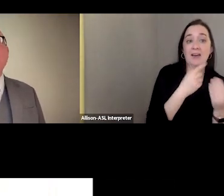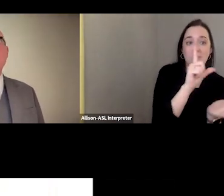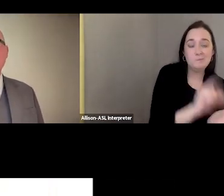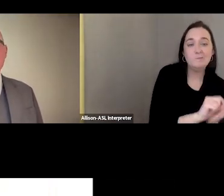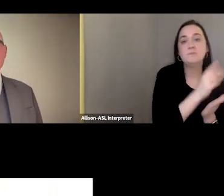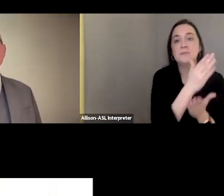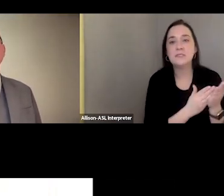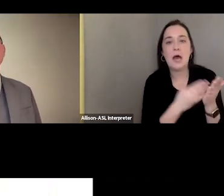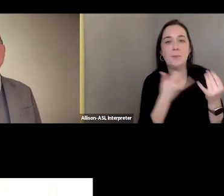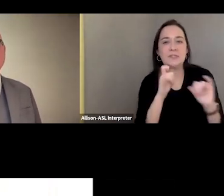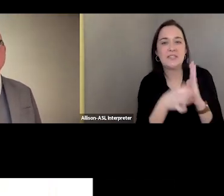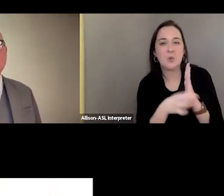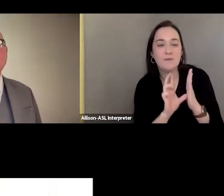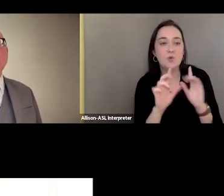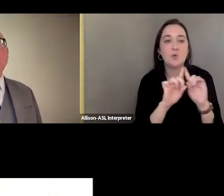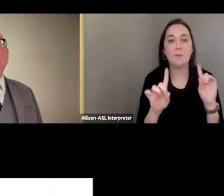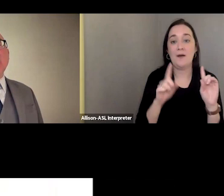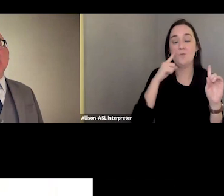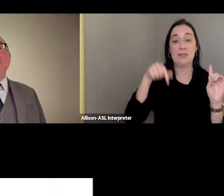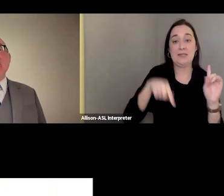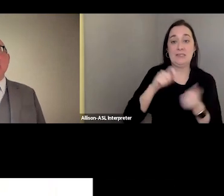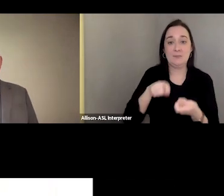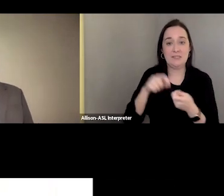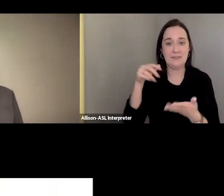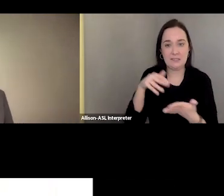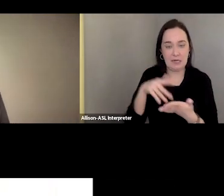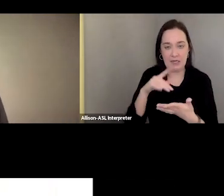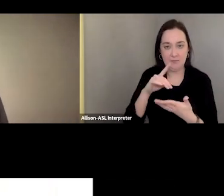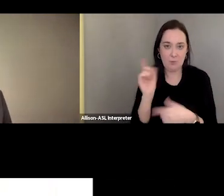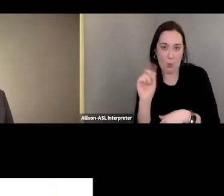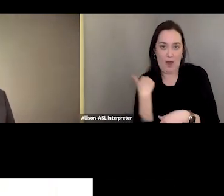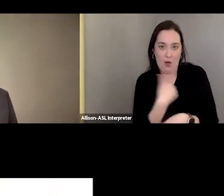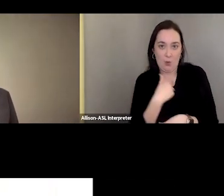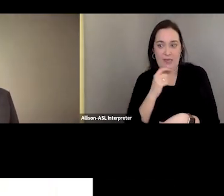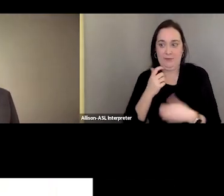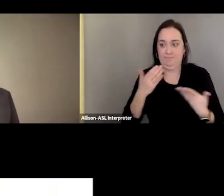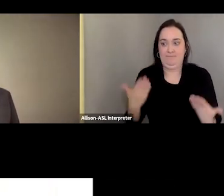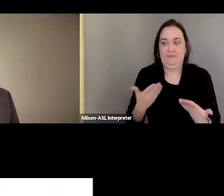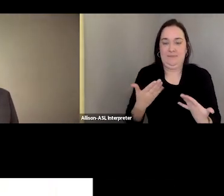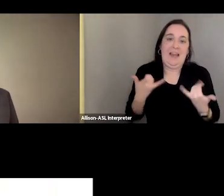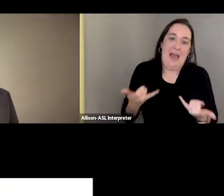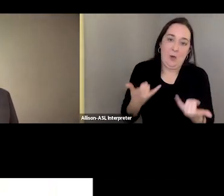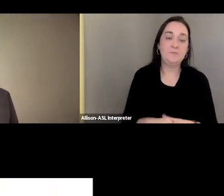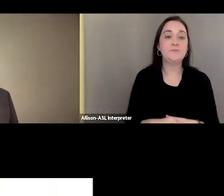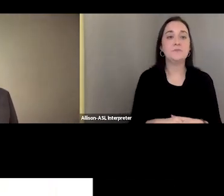where are we at with this particular study? As I have said, our research was really looking at mental health,